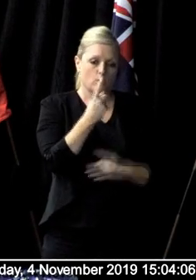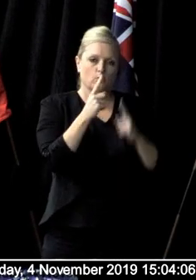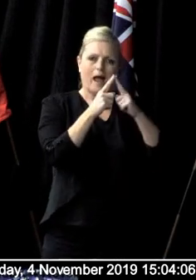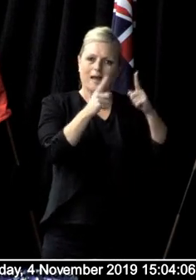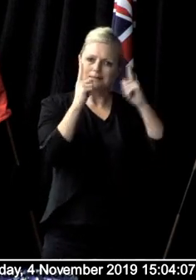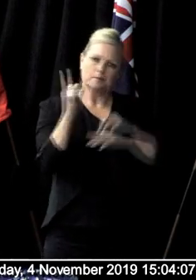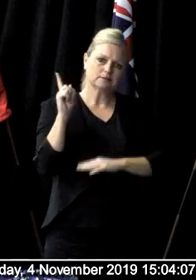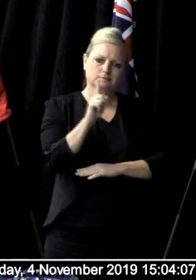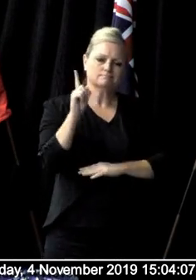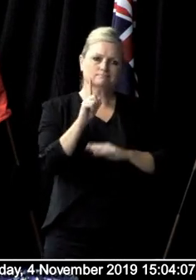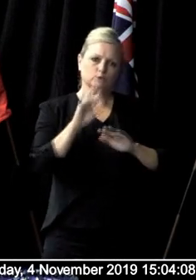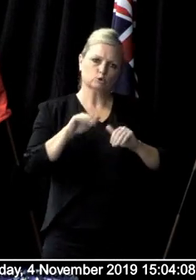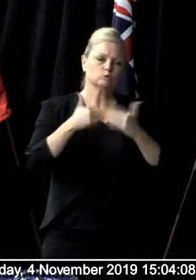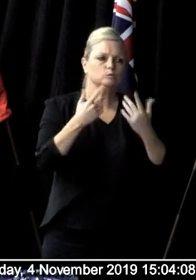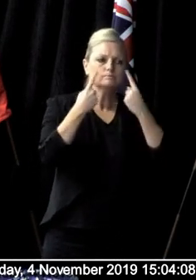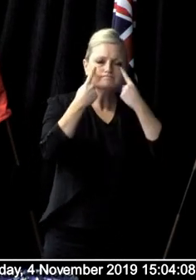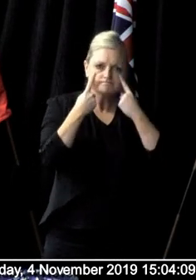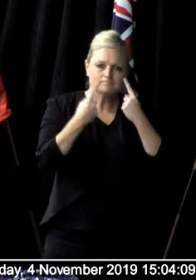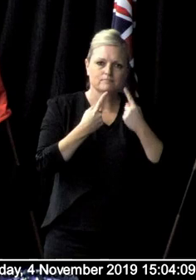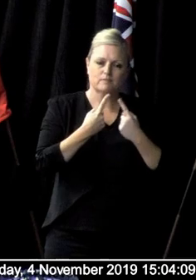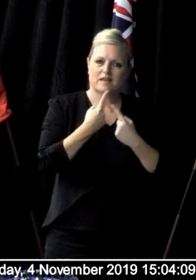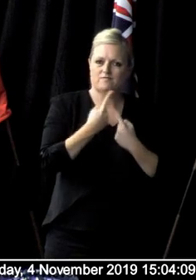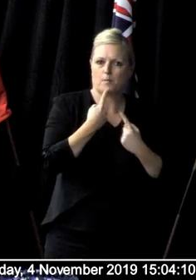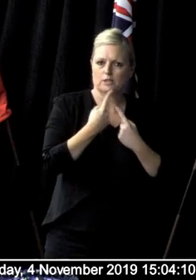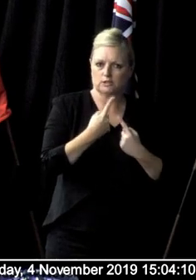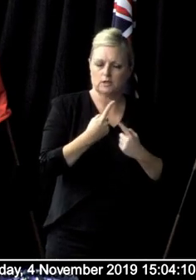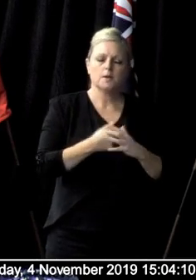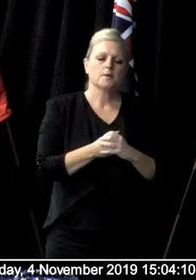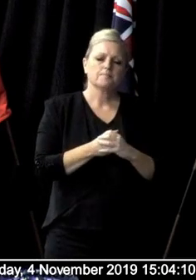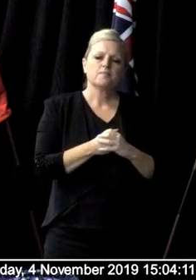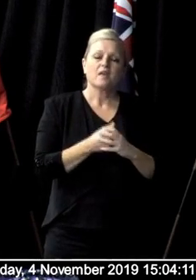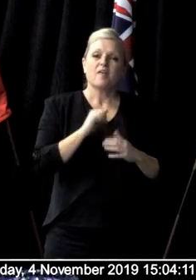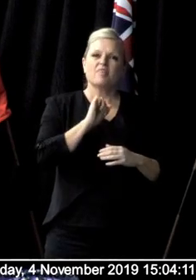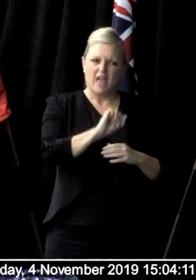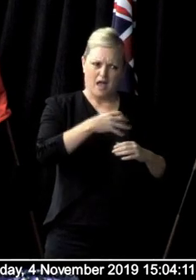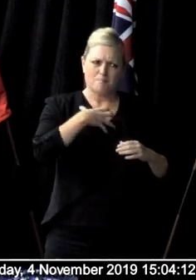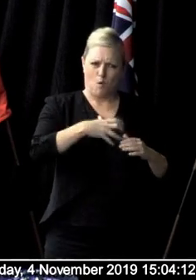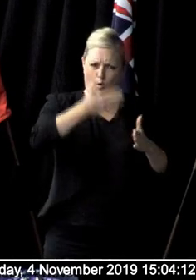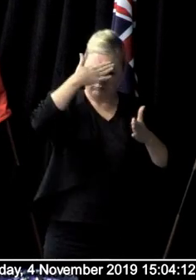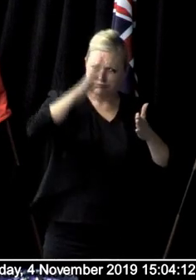able to give you all the research evidence on that much more than I can, but I think